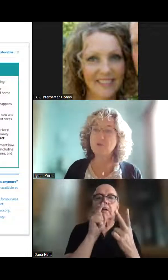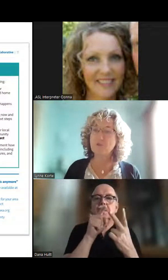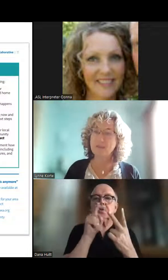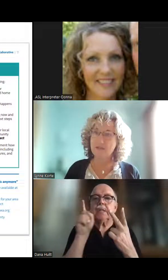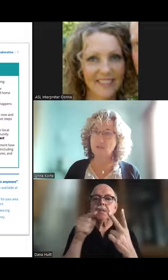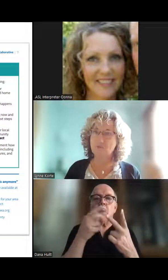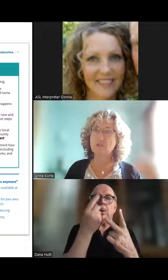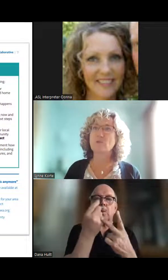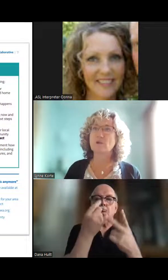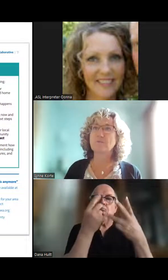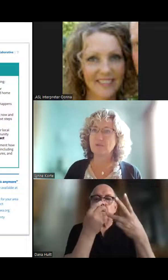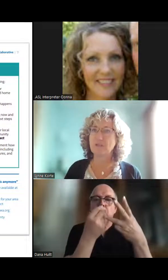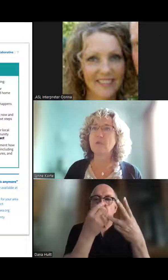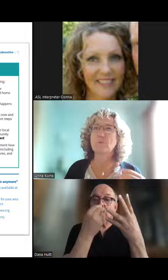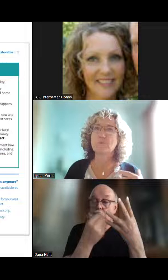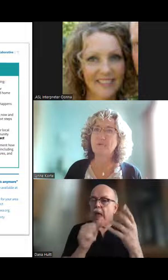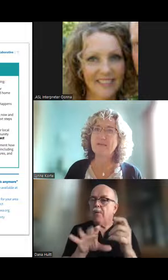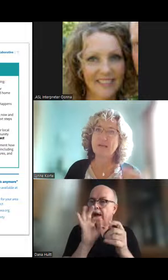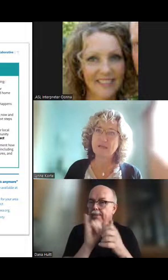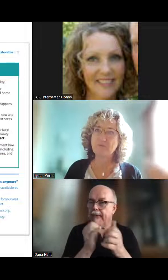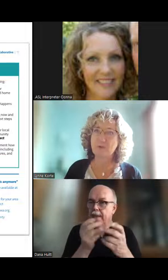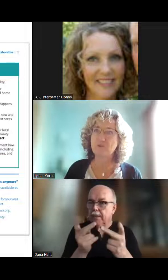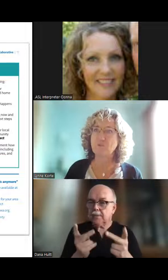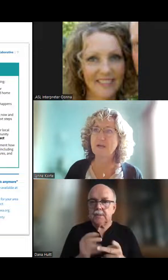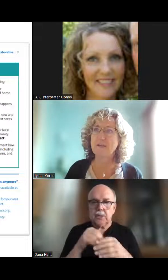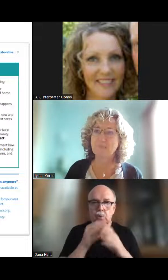the other pathways. This is just to make sure that if you don't qualify one of the other ways